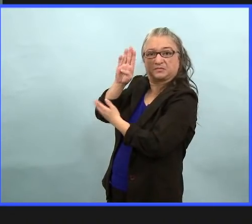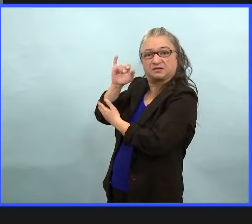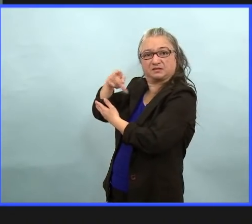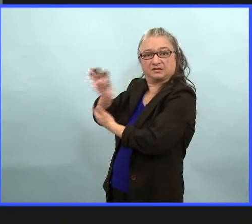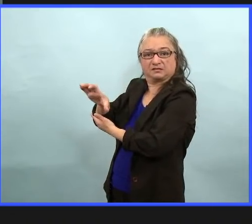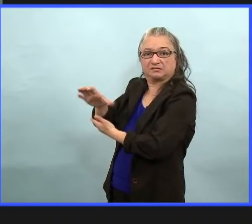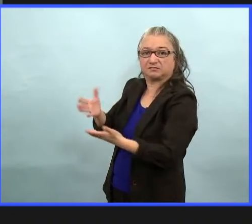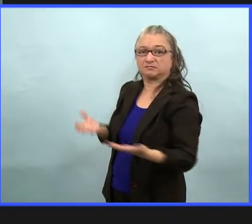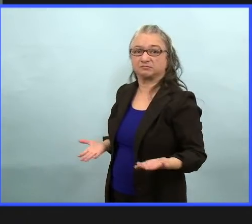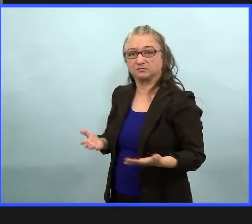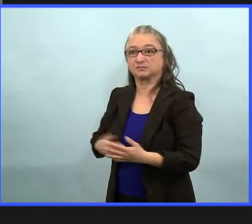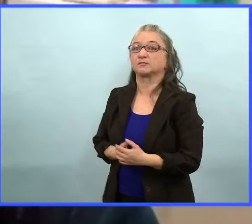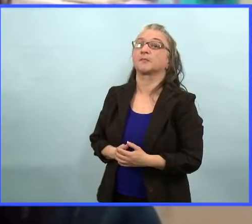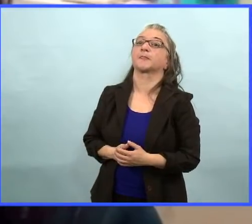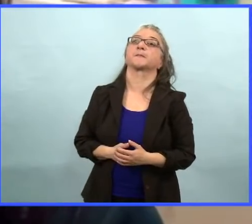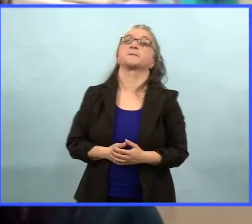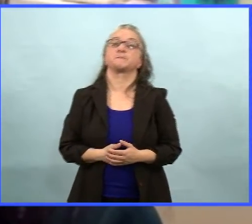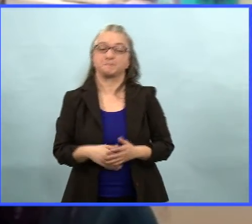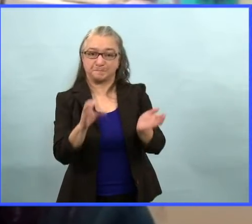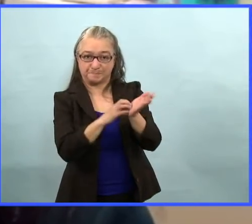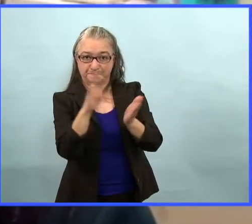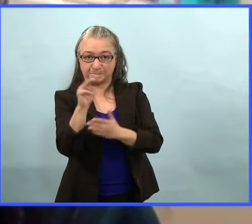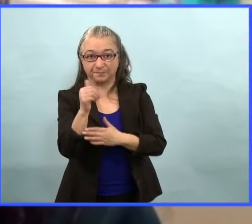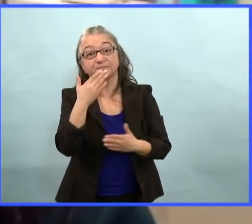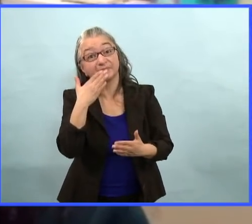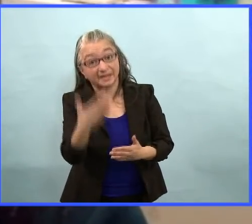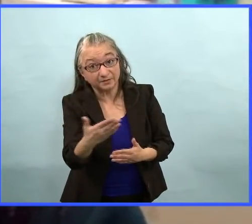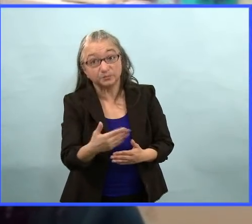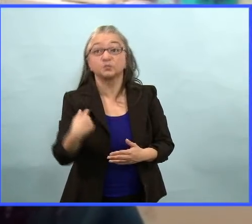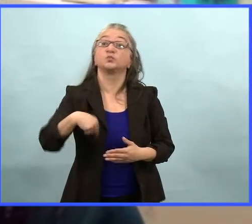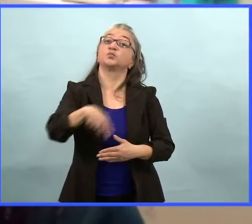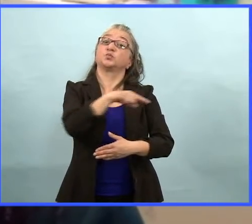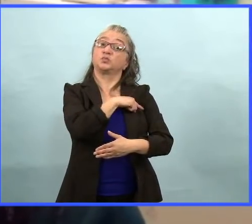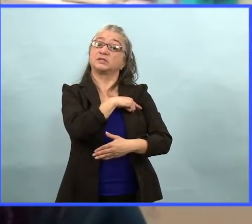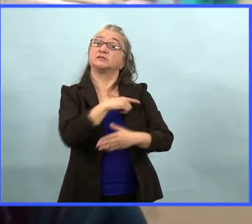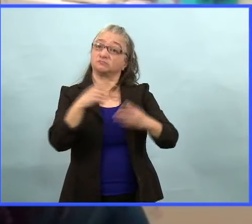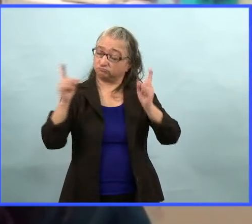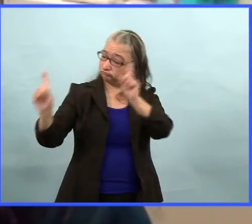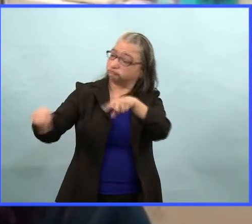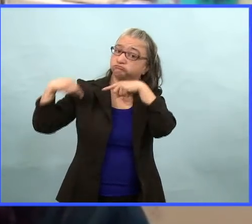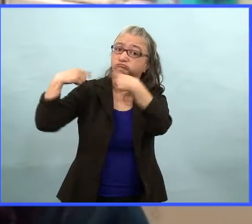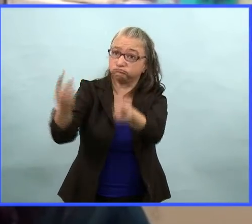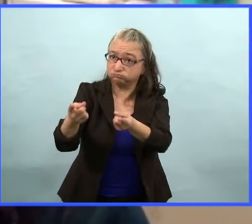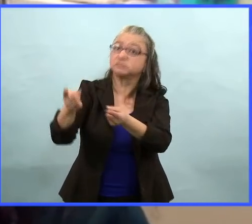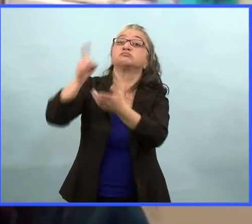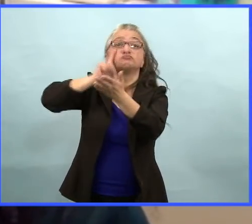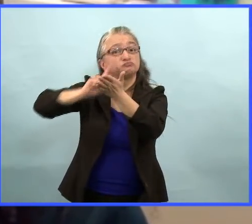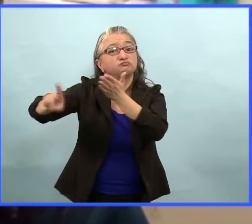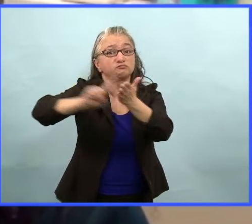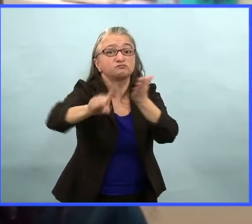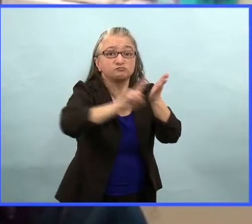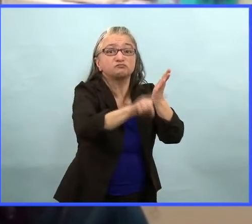thank you so we have been monitoring the data along the way it does take um quite a lot of work